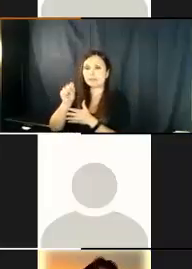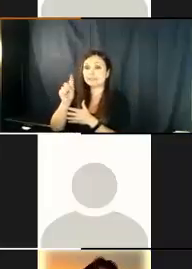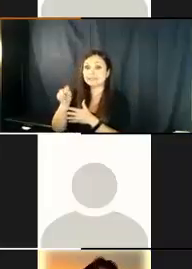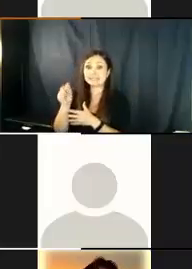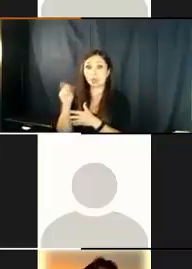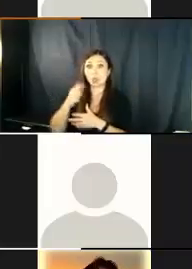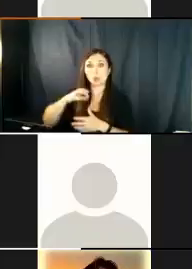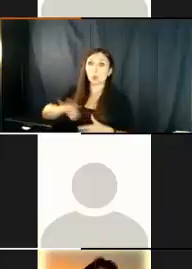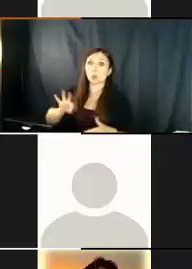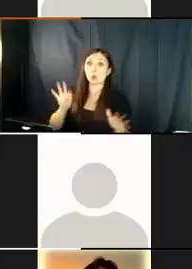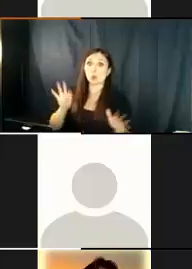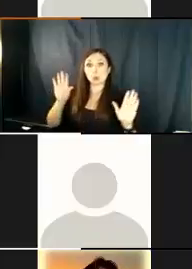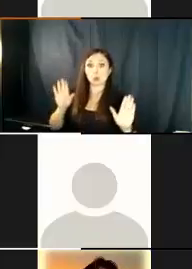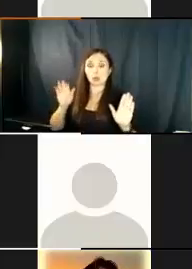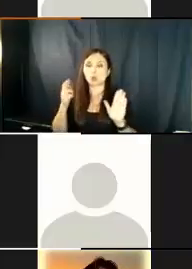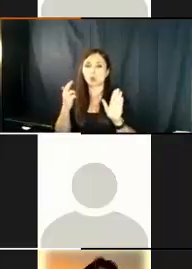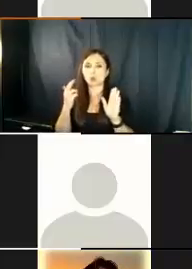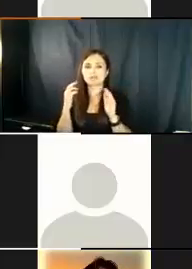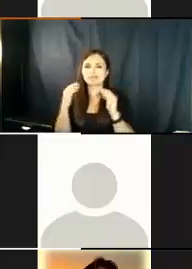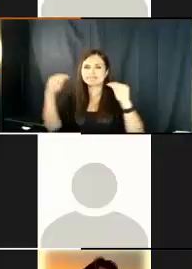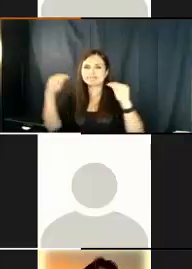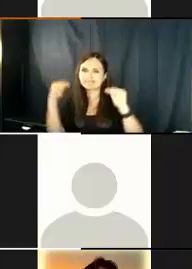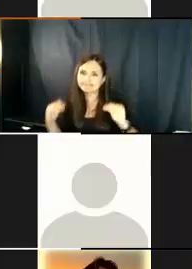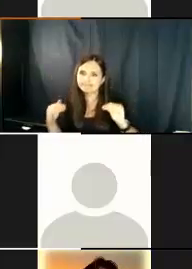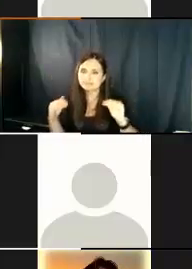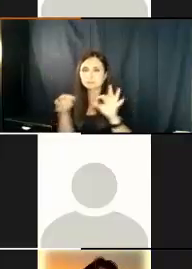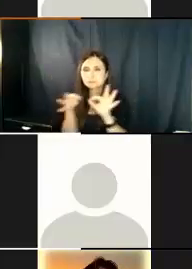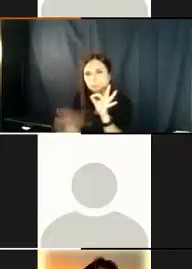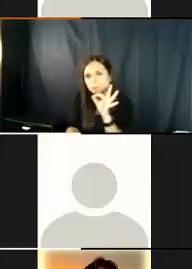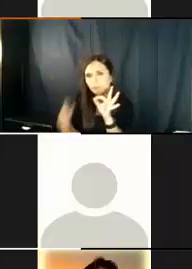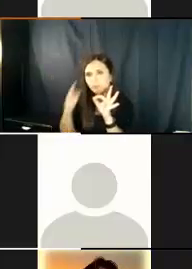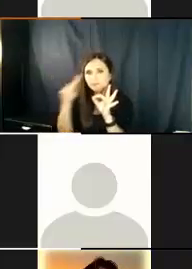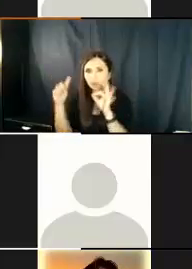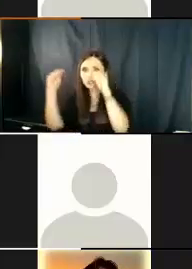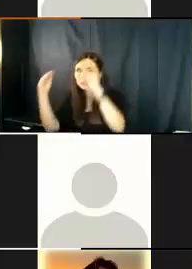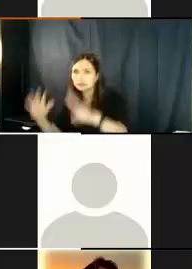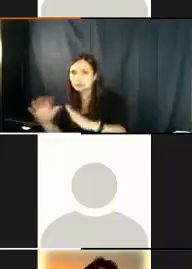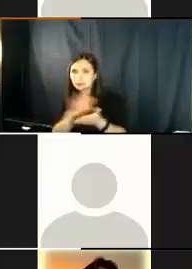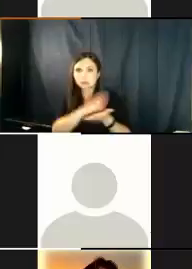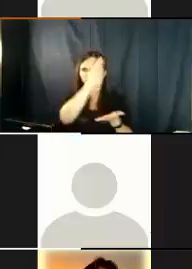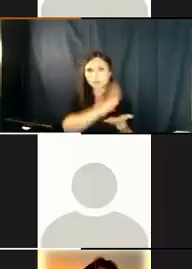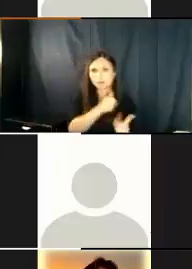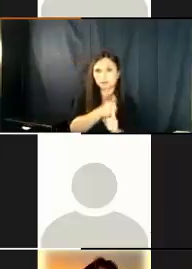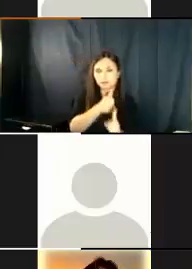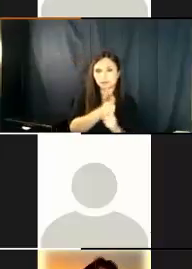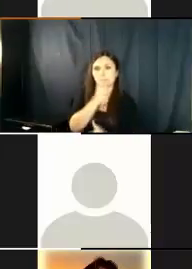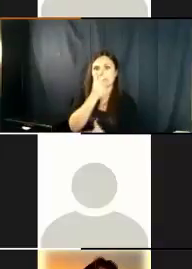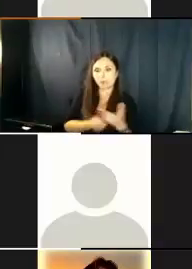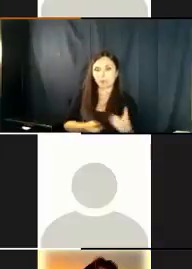Or do you need more of a scale down model that's simple for both teachers and students to use?